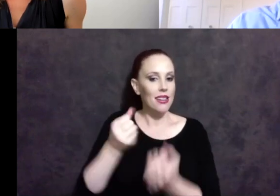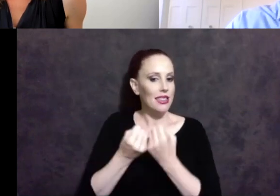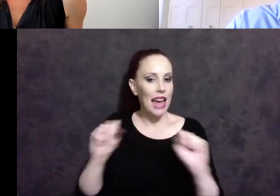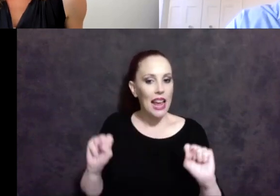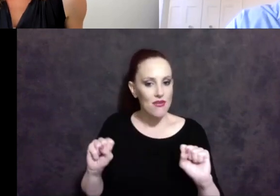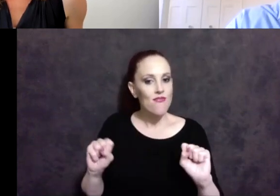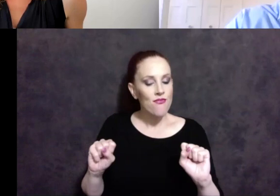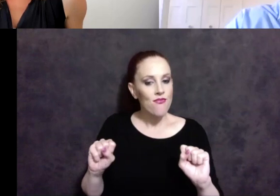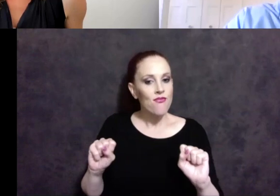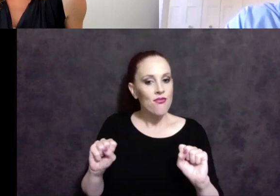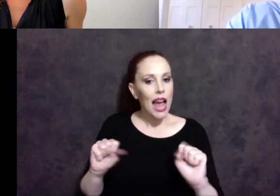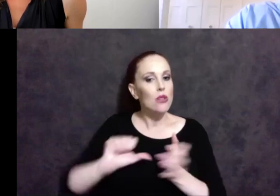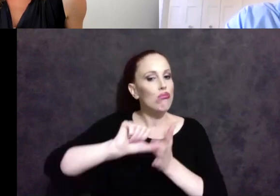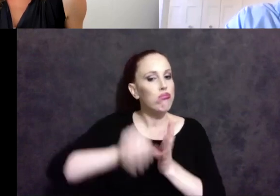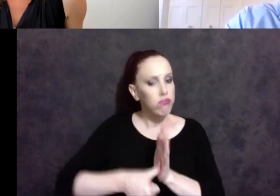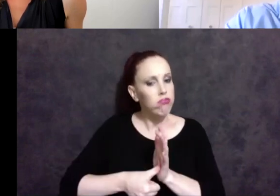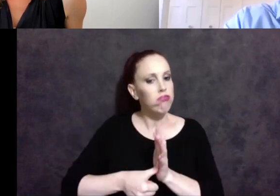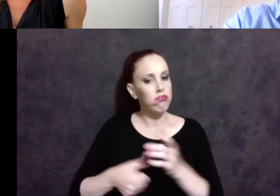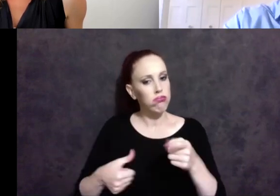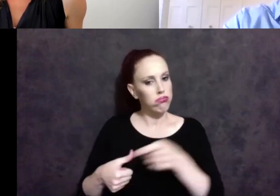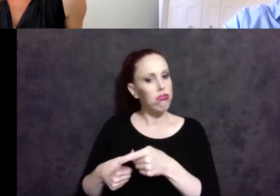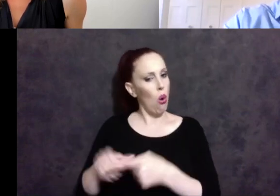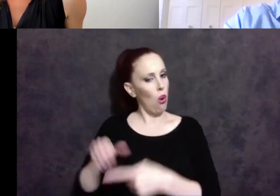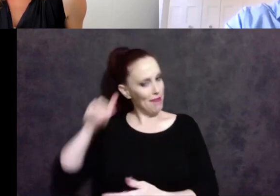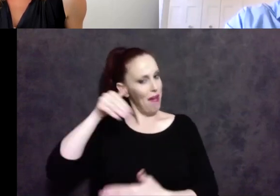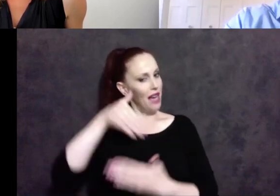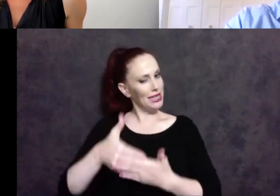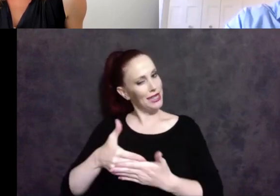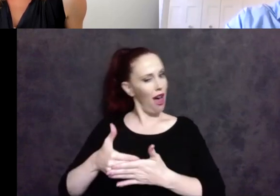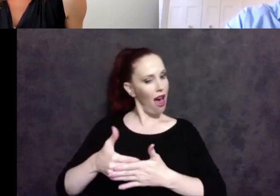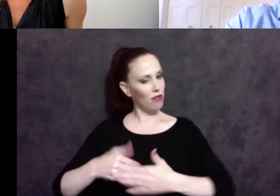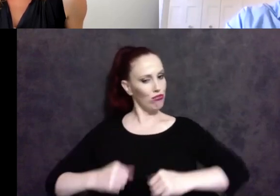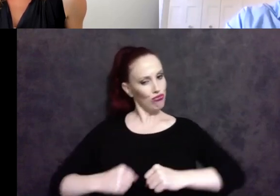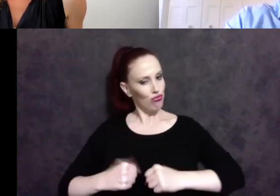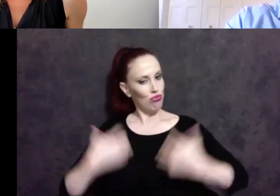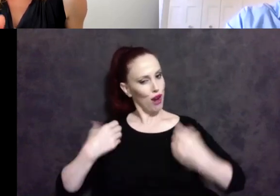of highlight how bold or progressive his son is by being there. Now, you know, in that